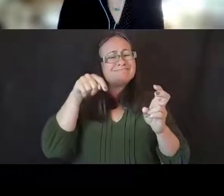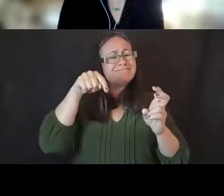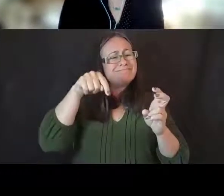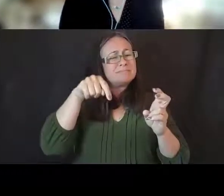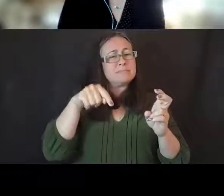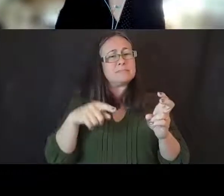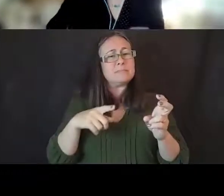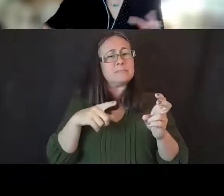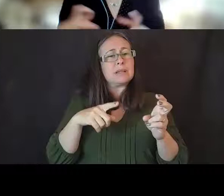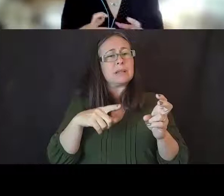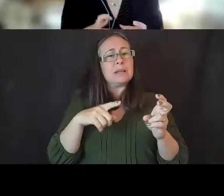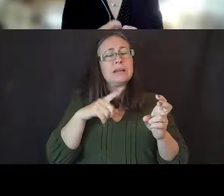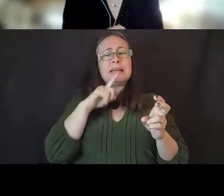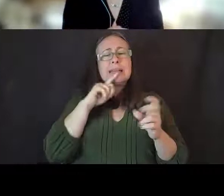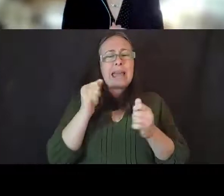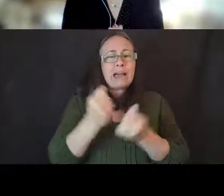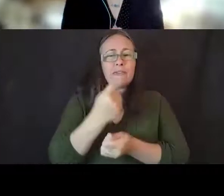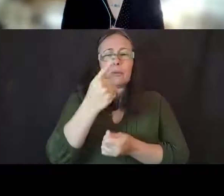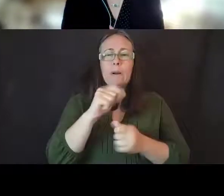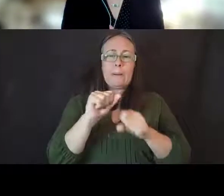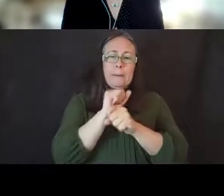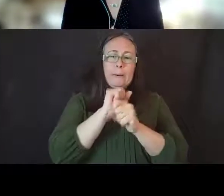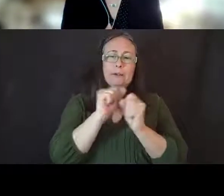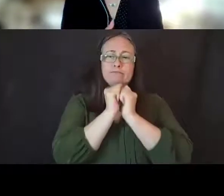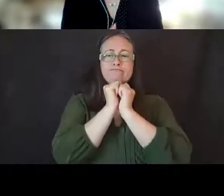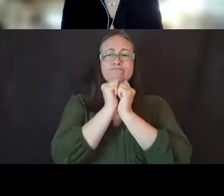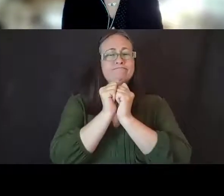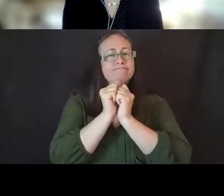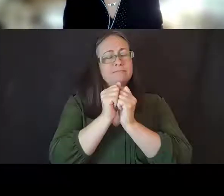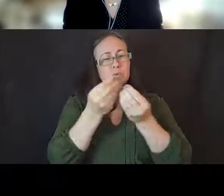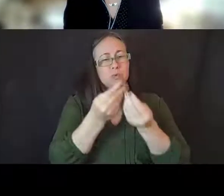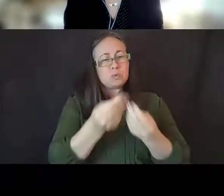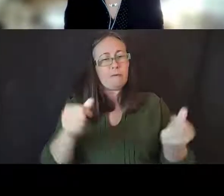We really need everybody working together to solve this issue,